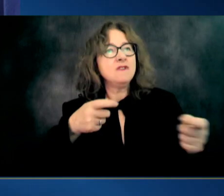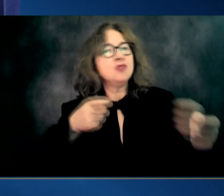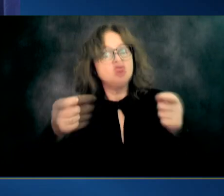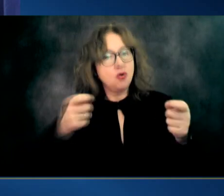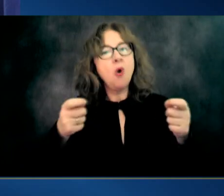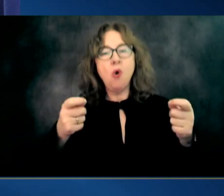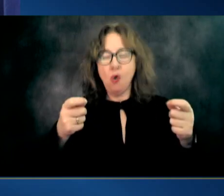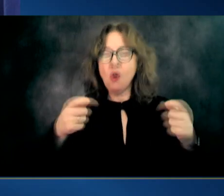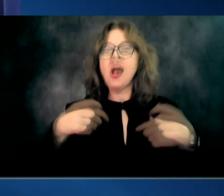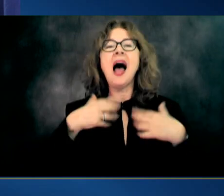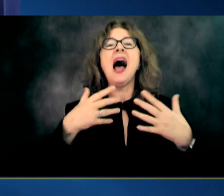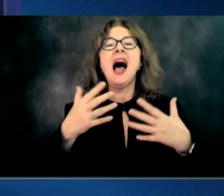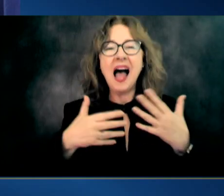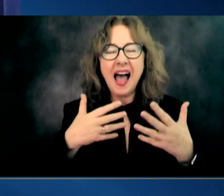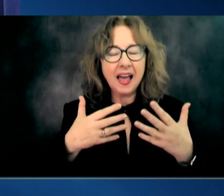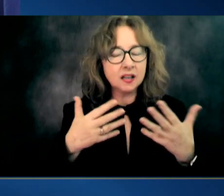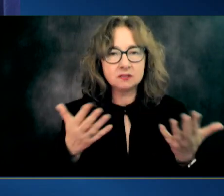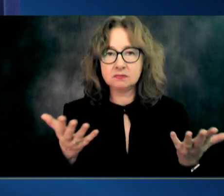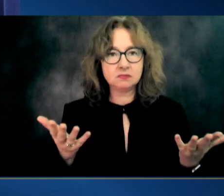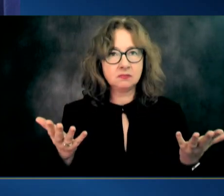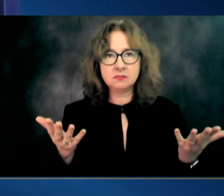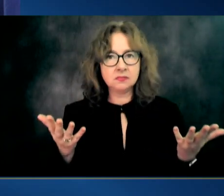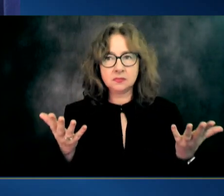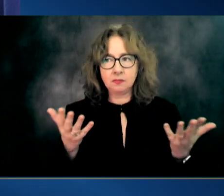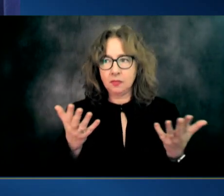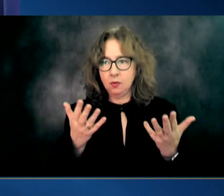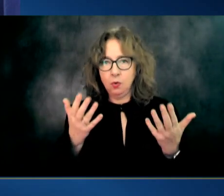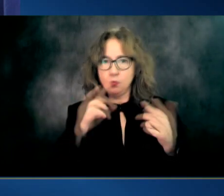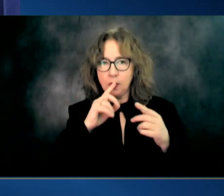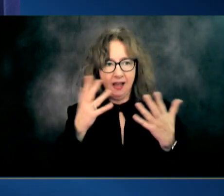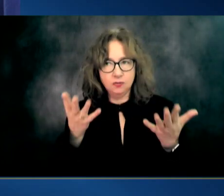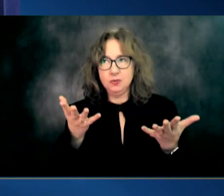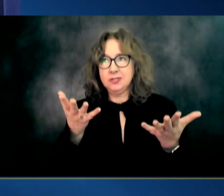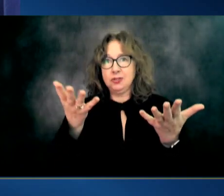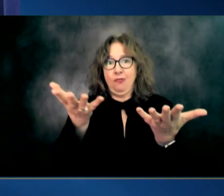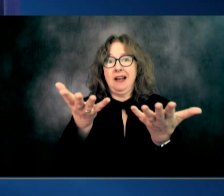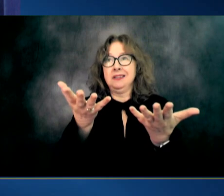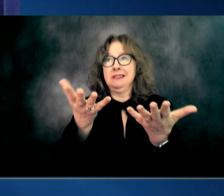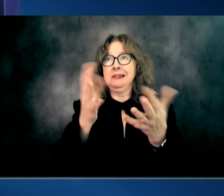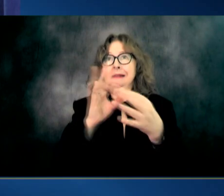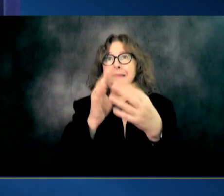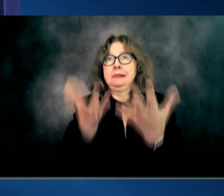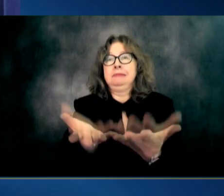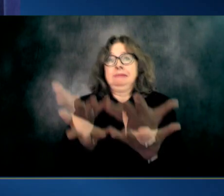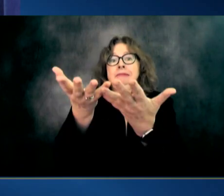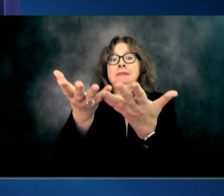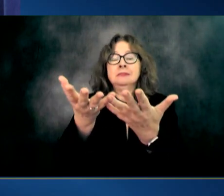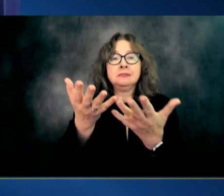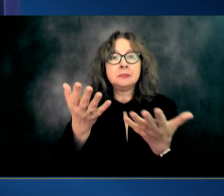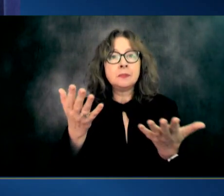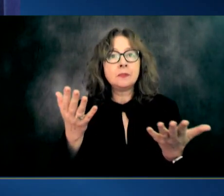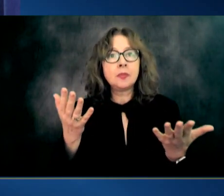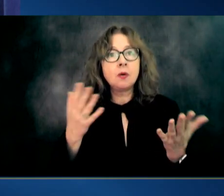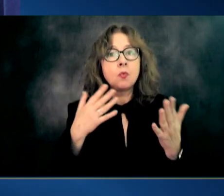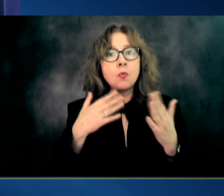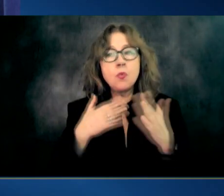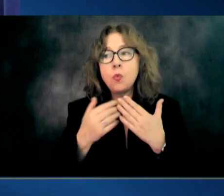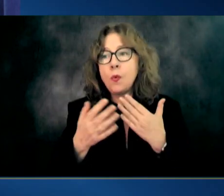but it's -- you really still have to surrender and it and let go. Because as much as you think,